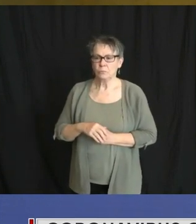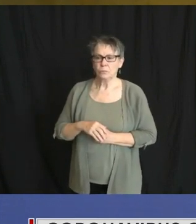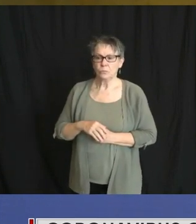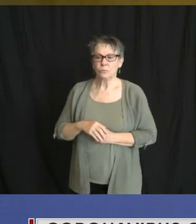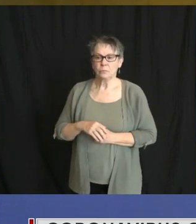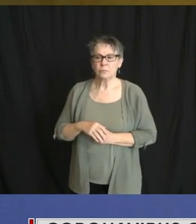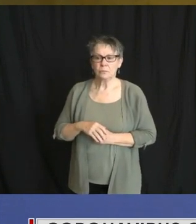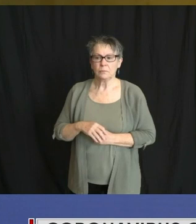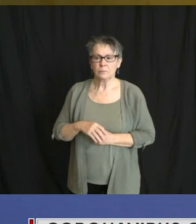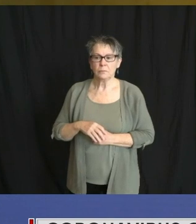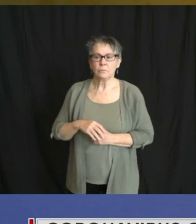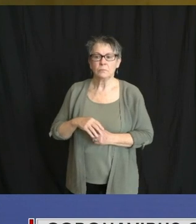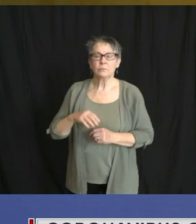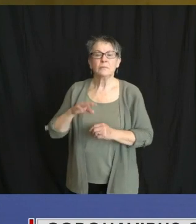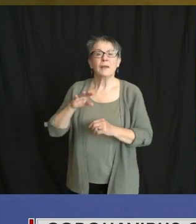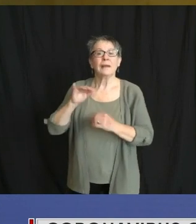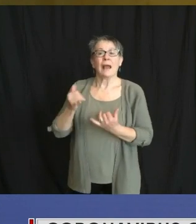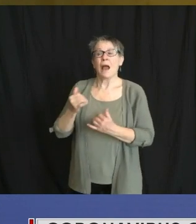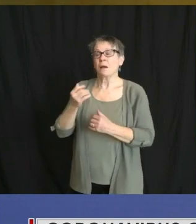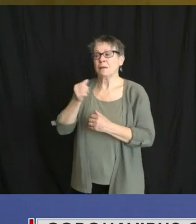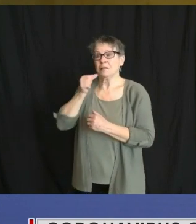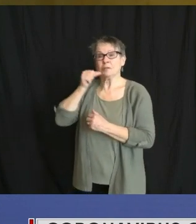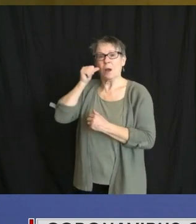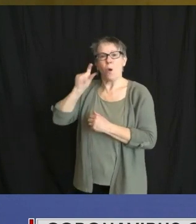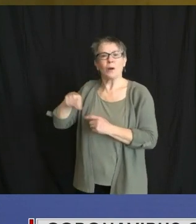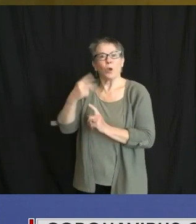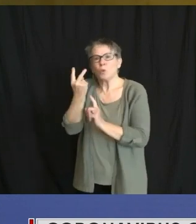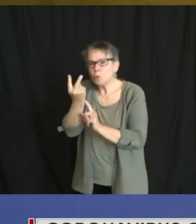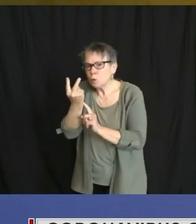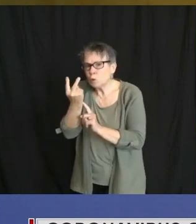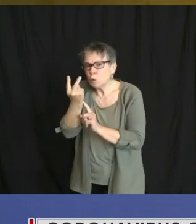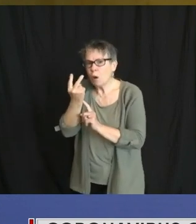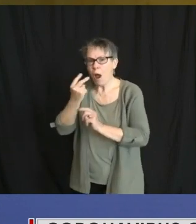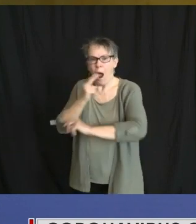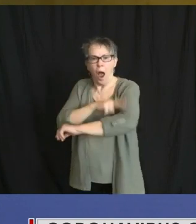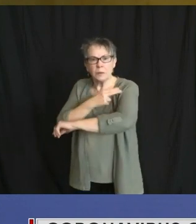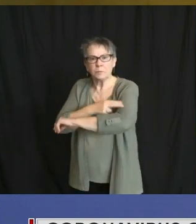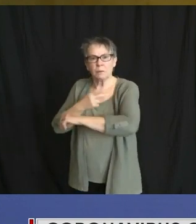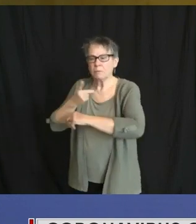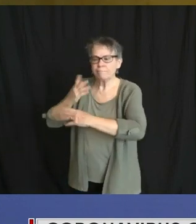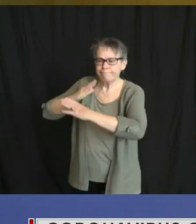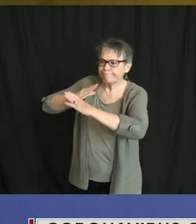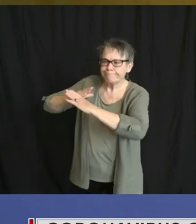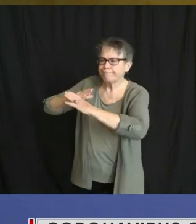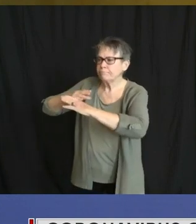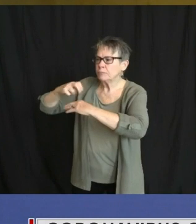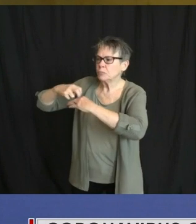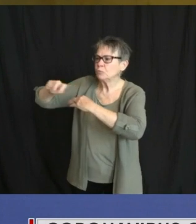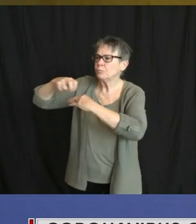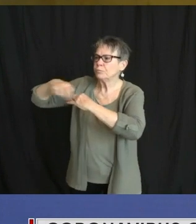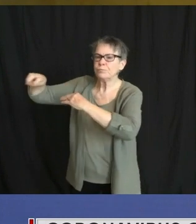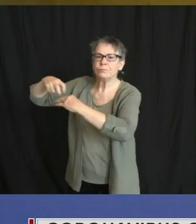TWO HOSPITALS IN THE STATE AND THEY WERE IN THE CENTRAL REGION, WENT ON DEIBERT.